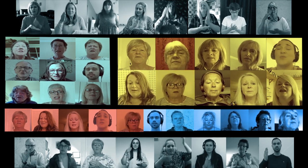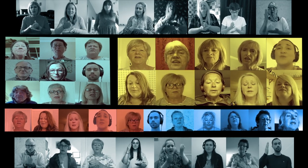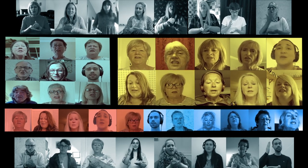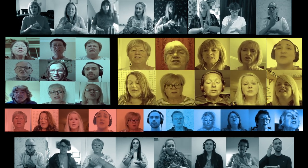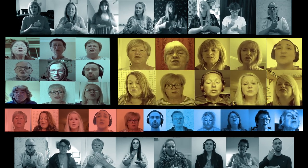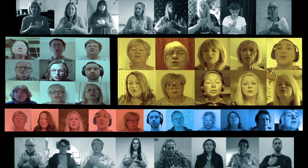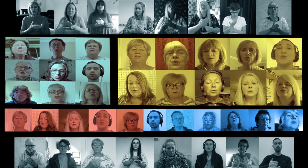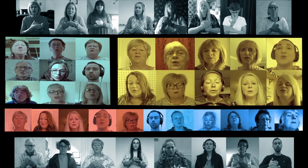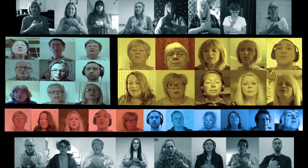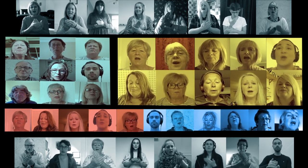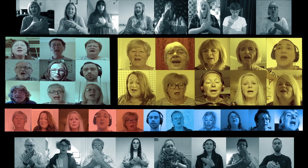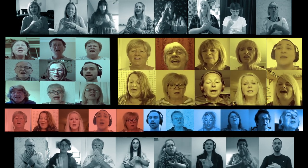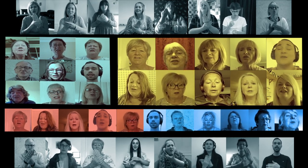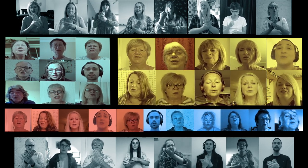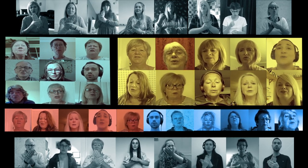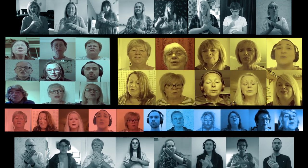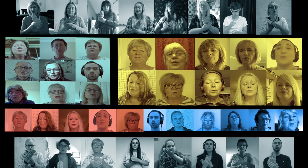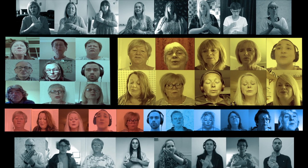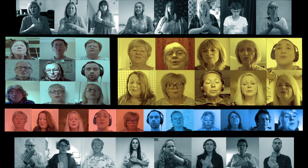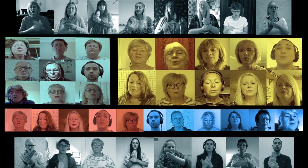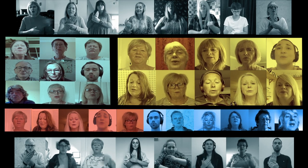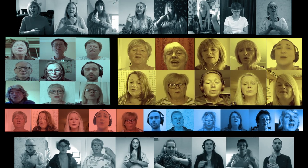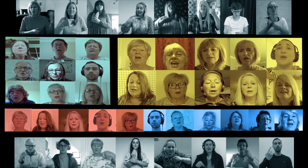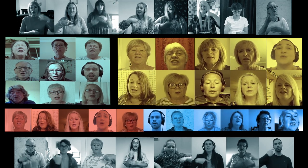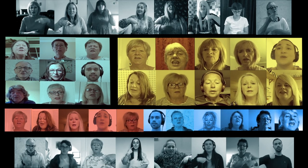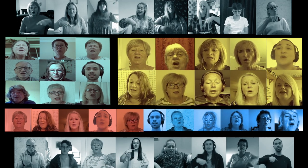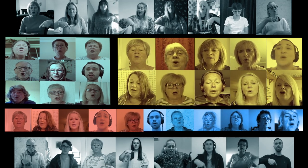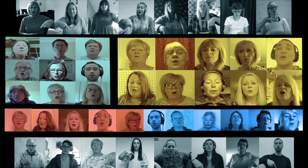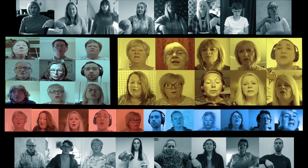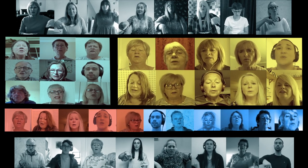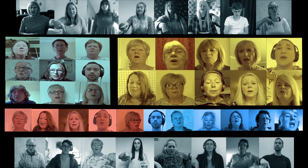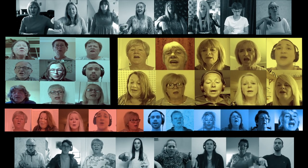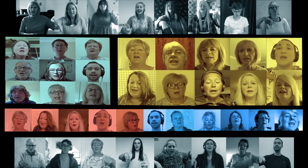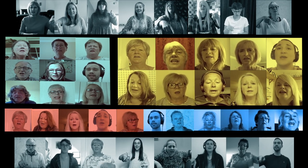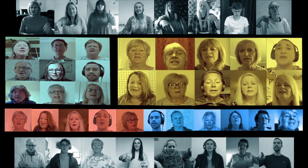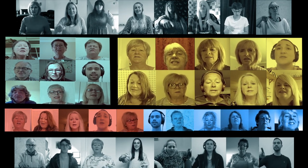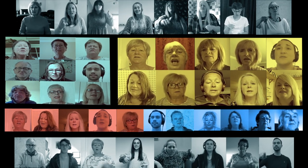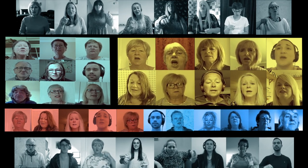Something true and brand new The only way is